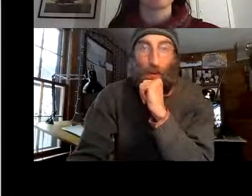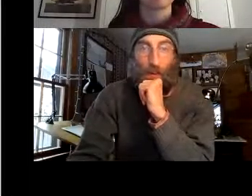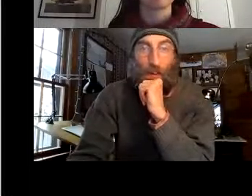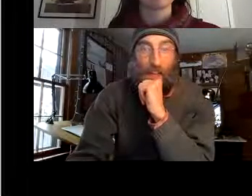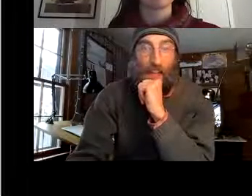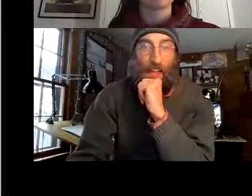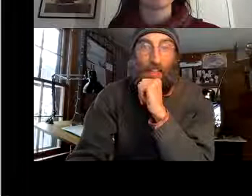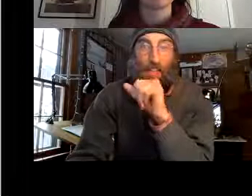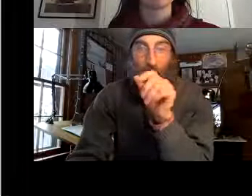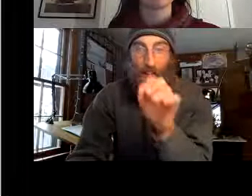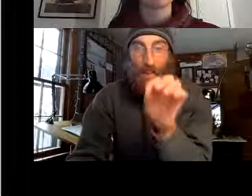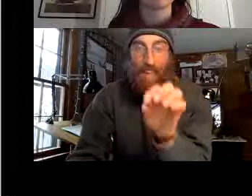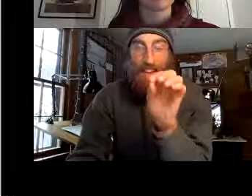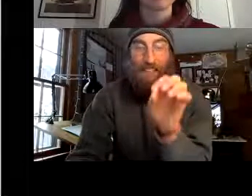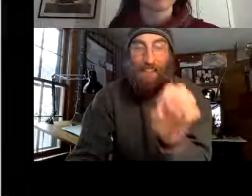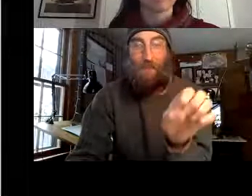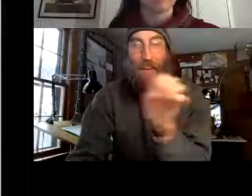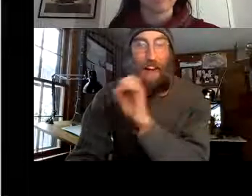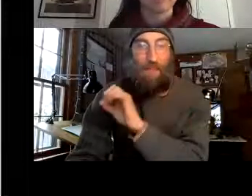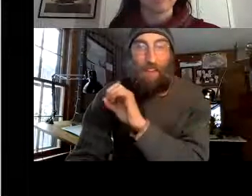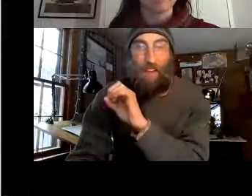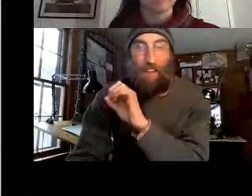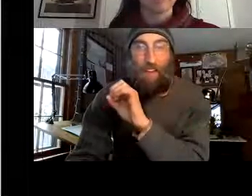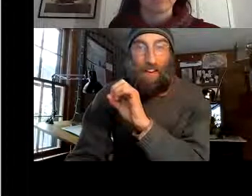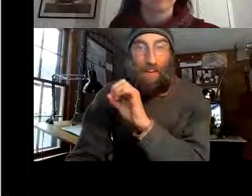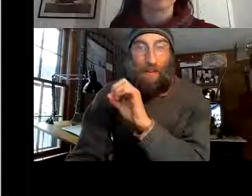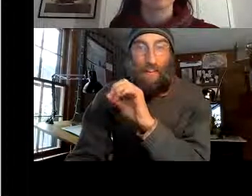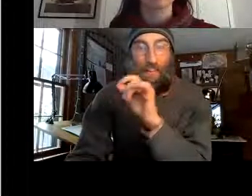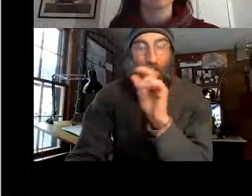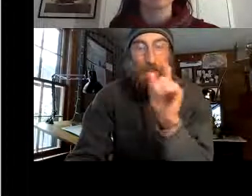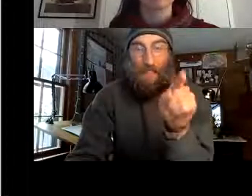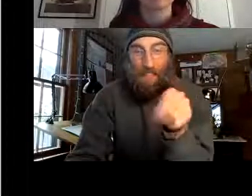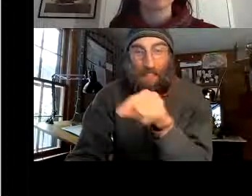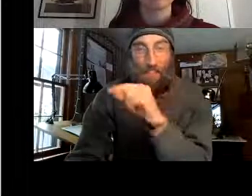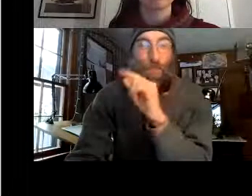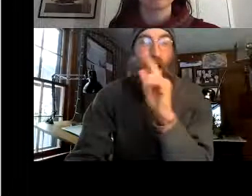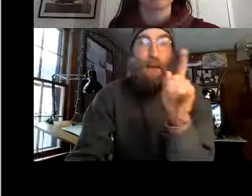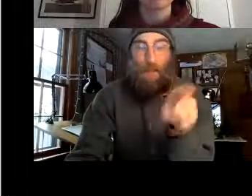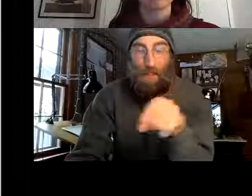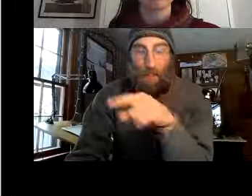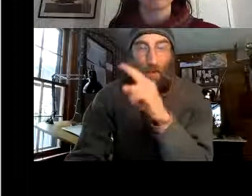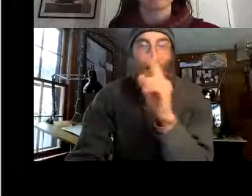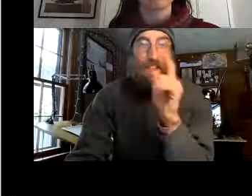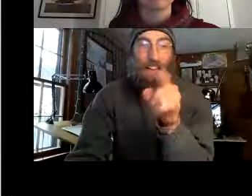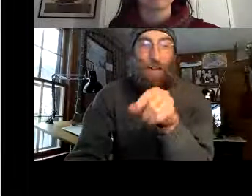hospital ward, and the that text comes right out of his letter, but he doesn't really describe what the ward is like.